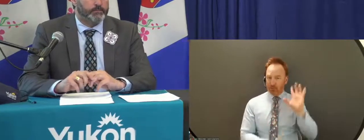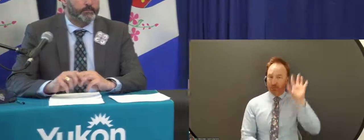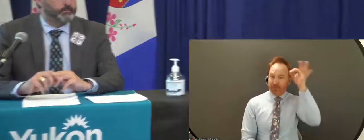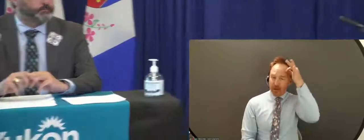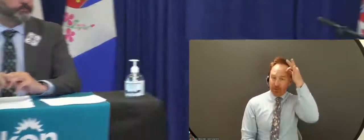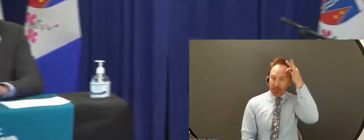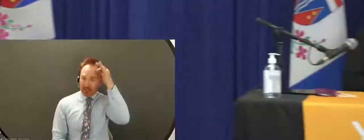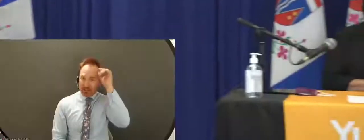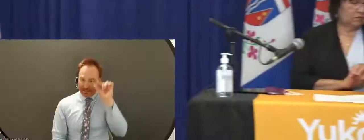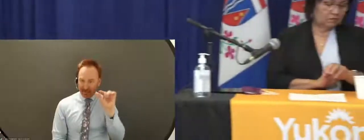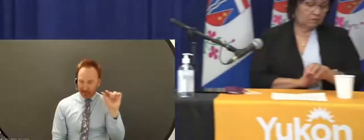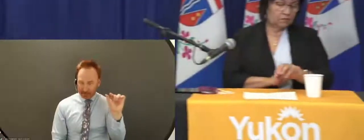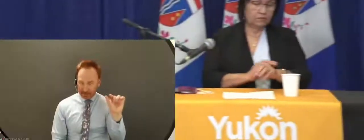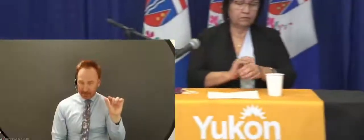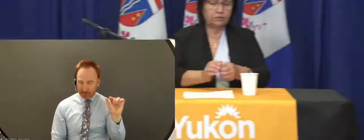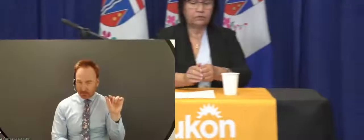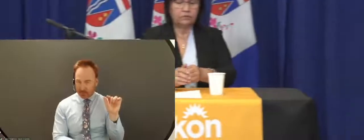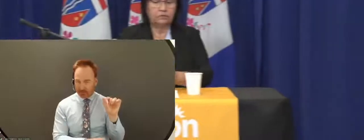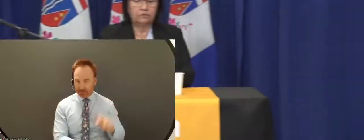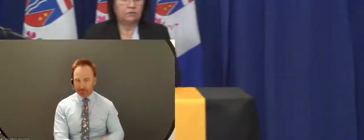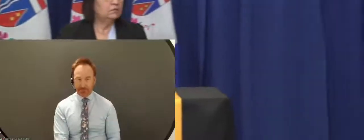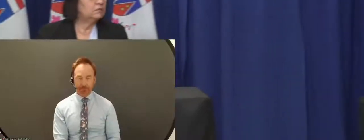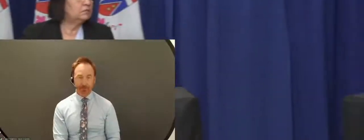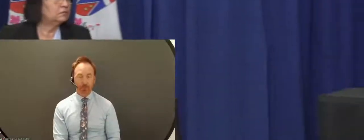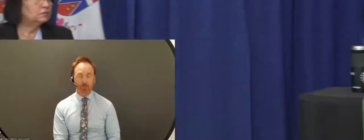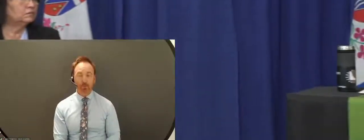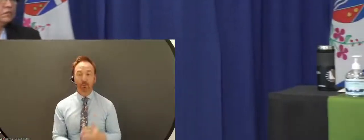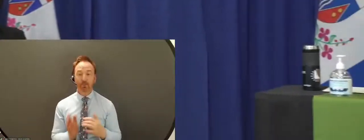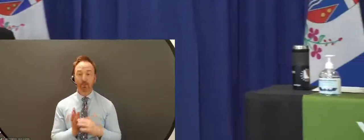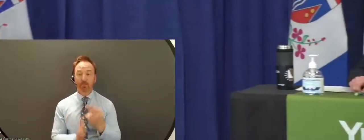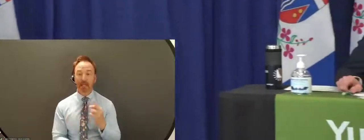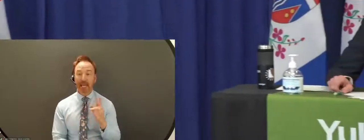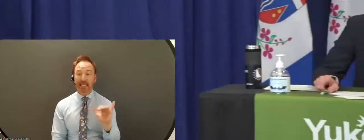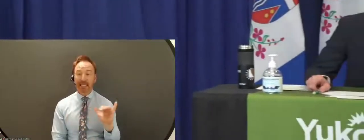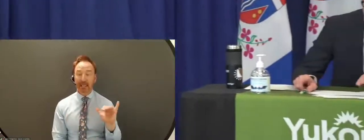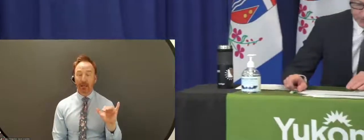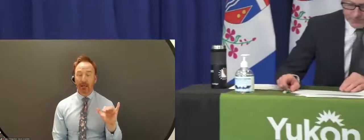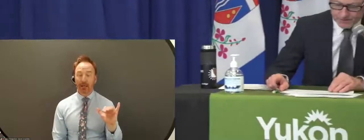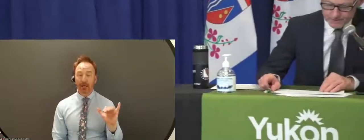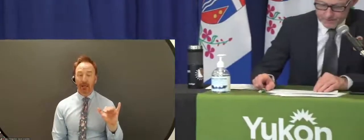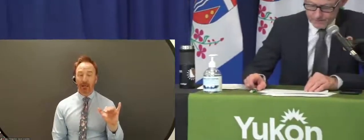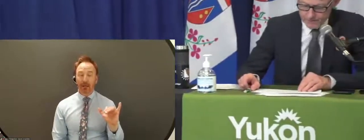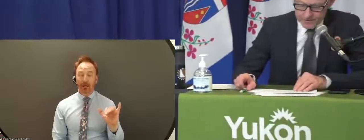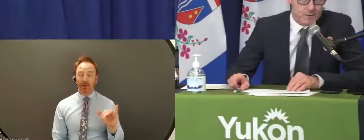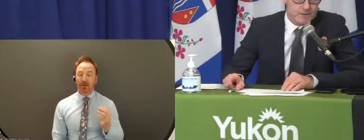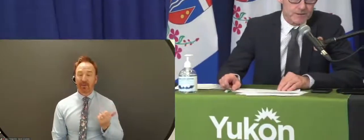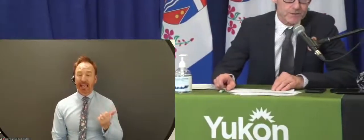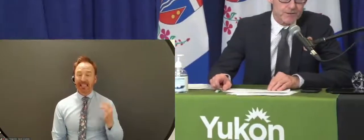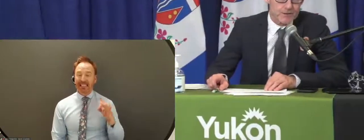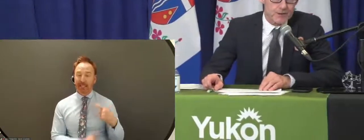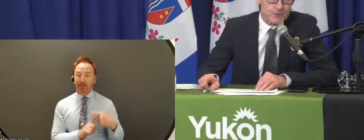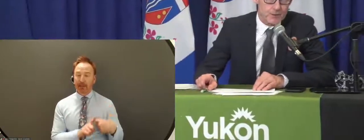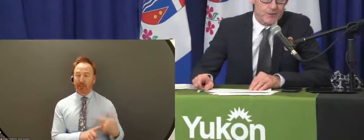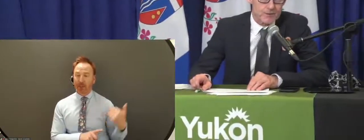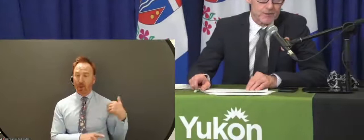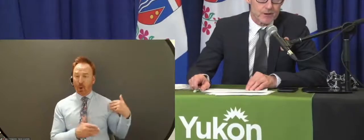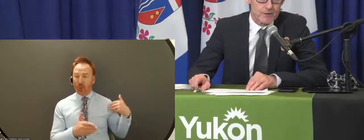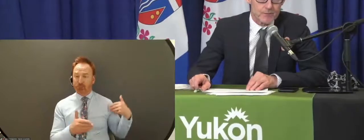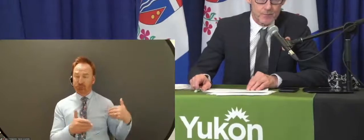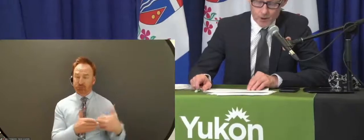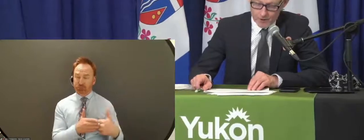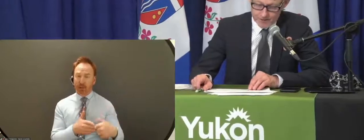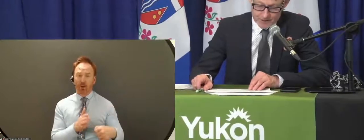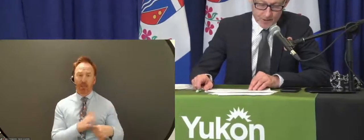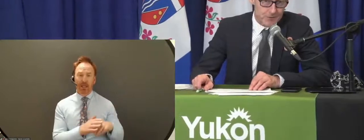and there was transmission and